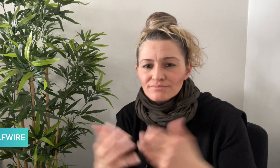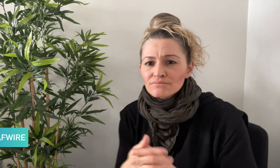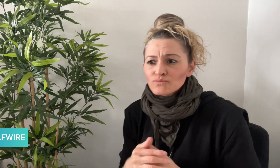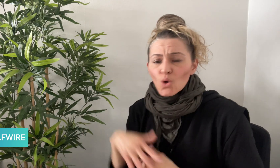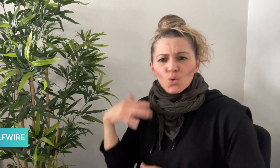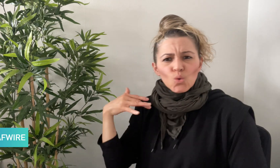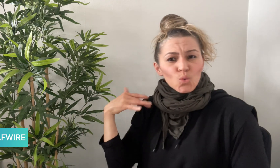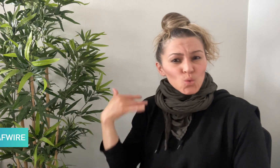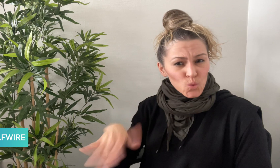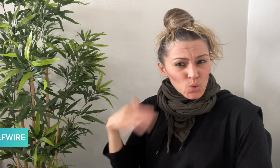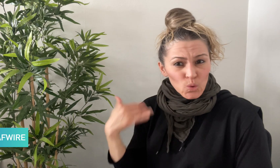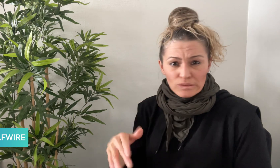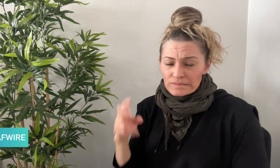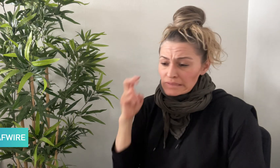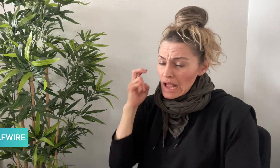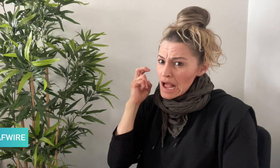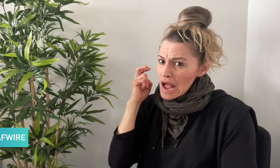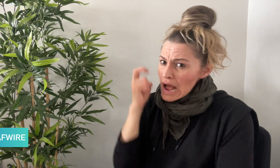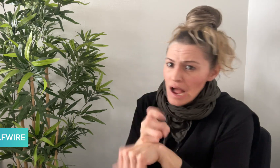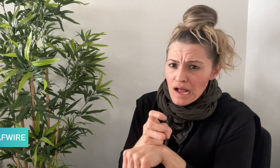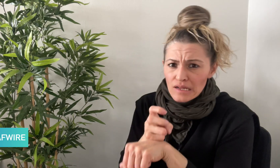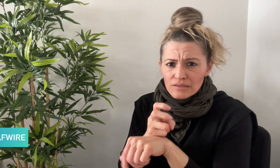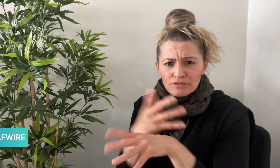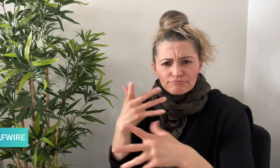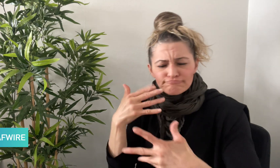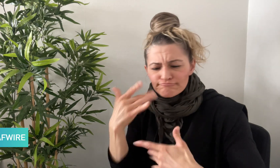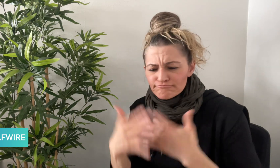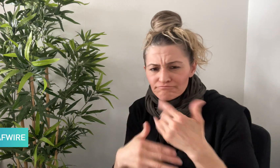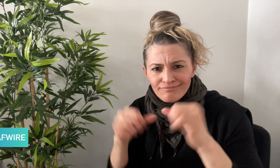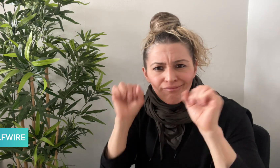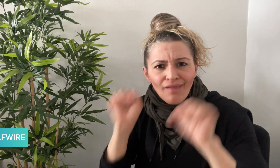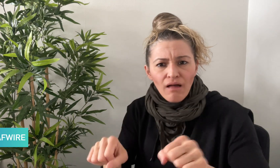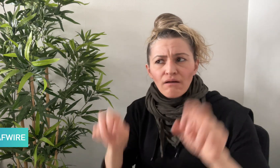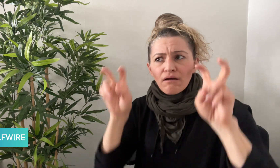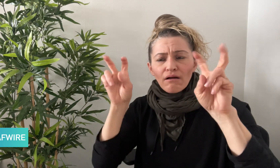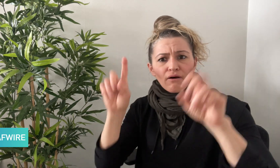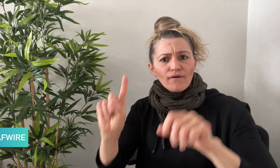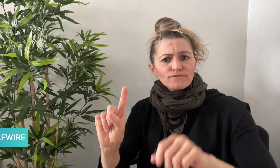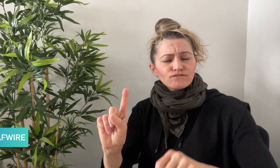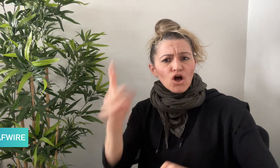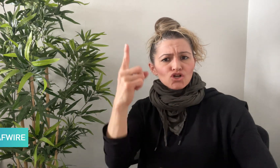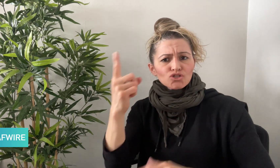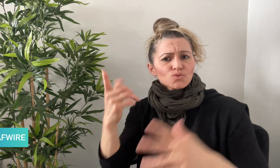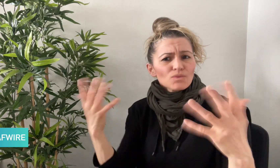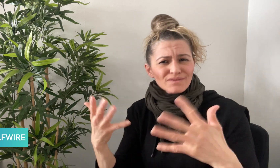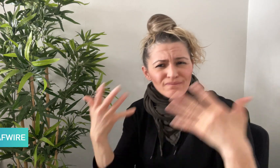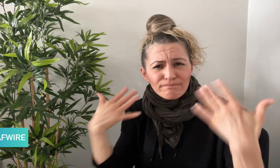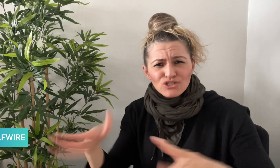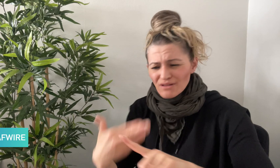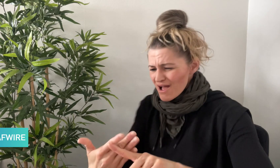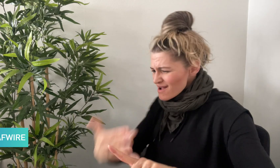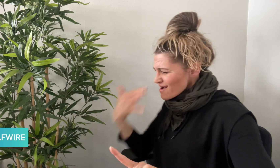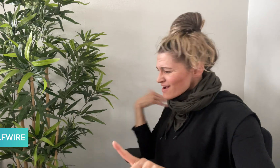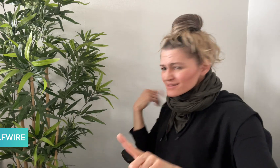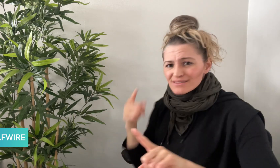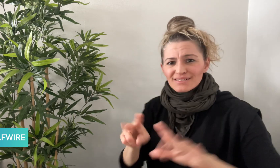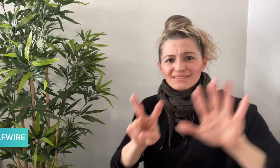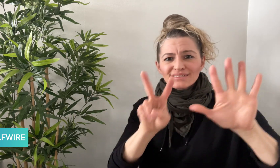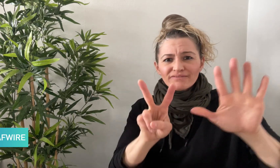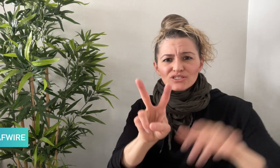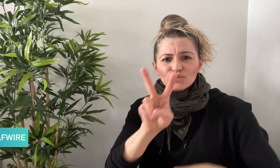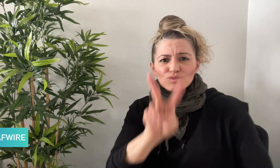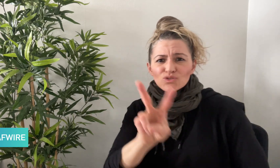a "first" after 722 episodes. But I couldn’t be more excited